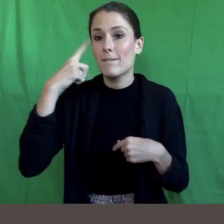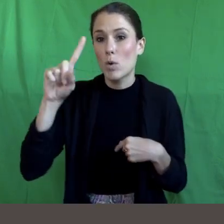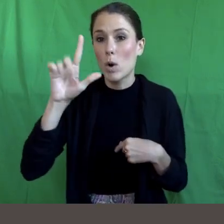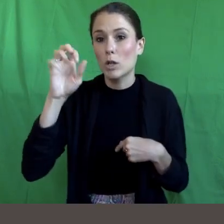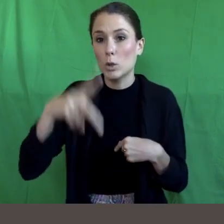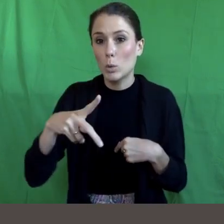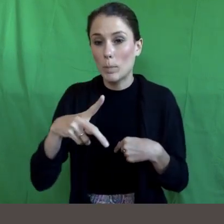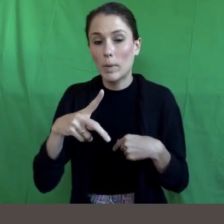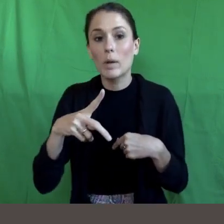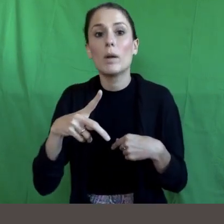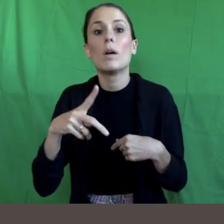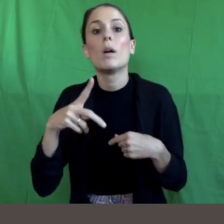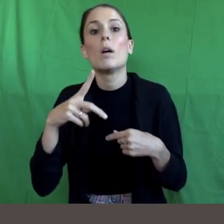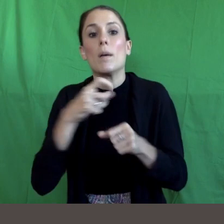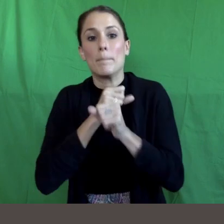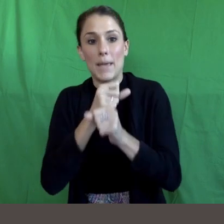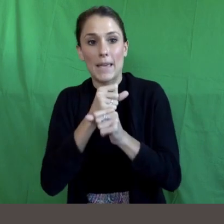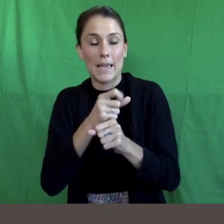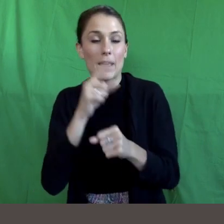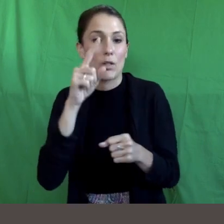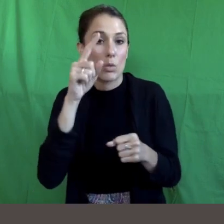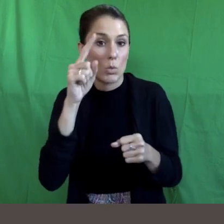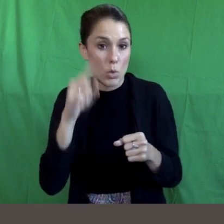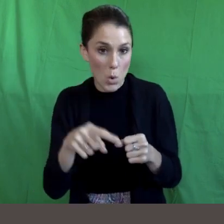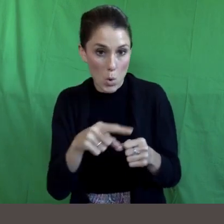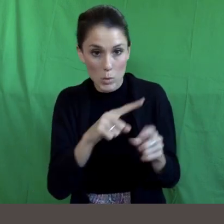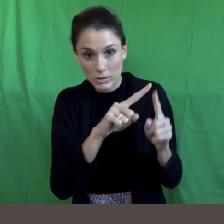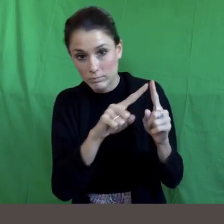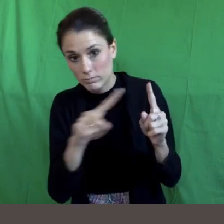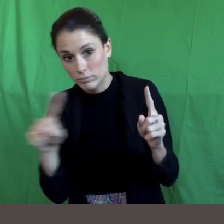We had a for loop that was looping over all the digits, yielding those digits.